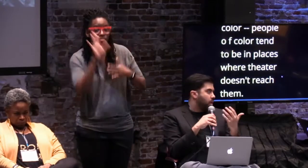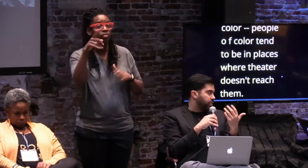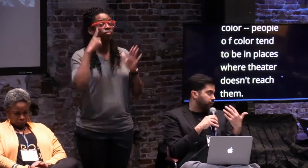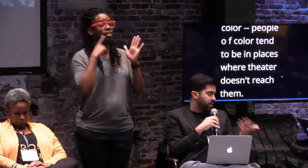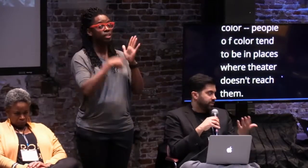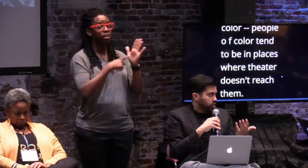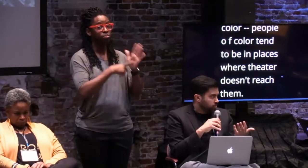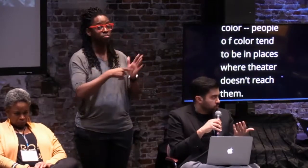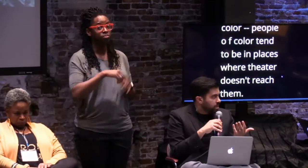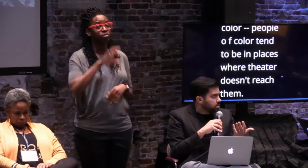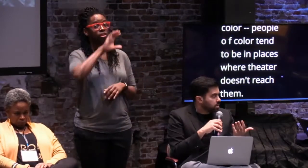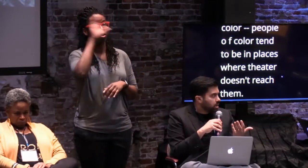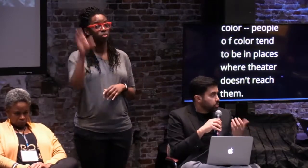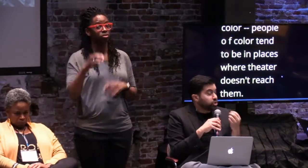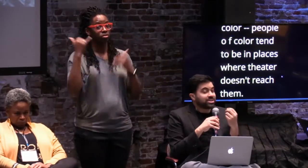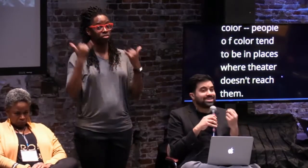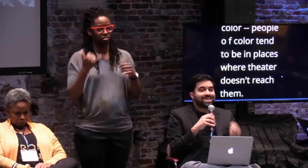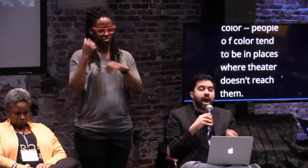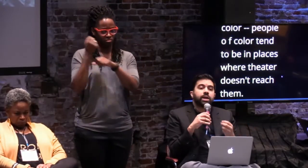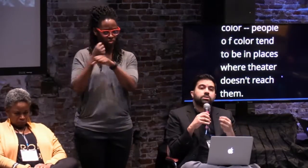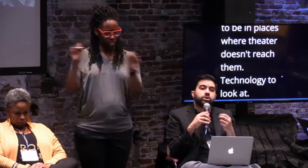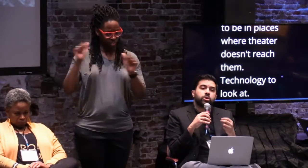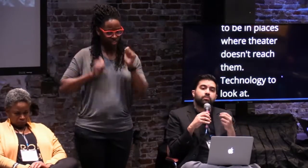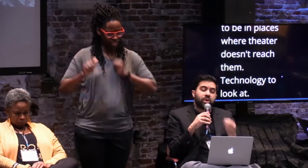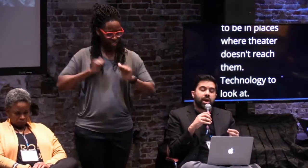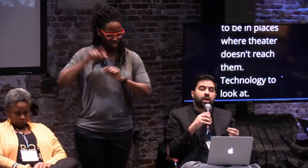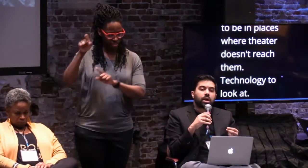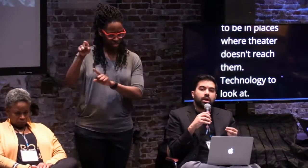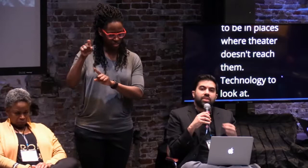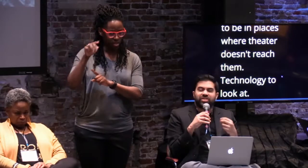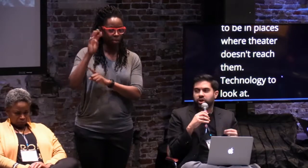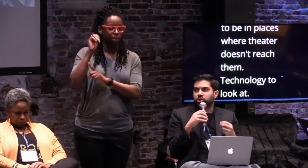called the free theater movement. Which is designed to bring theater